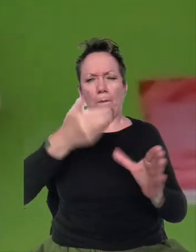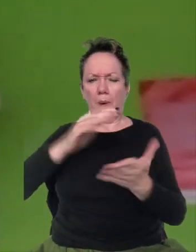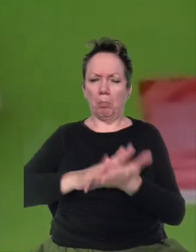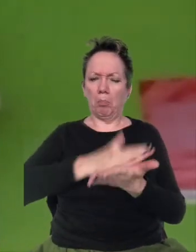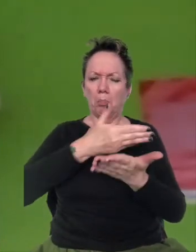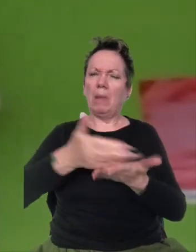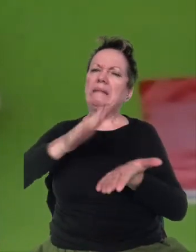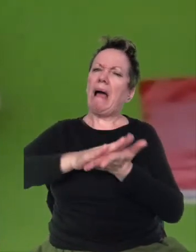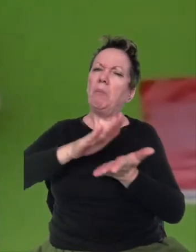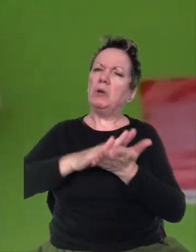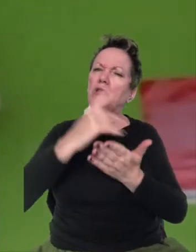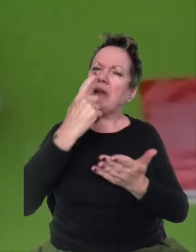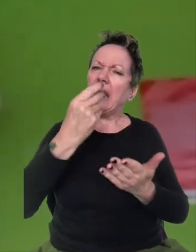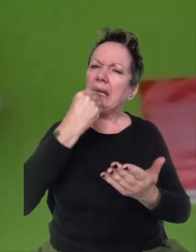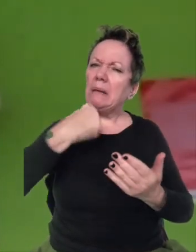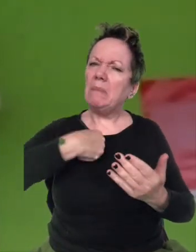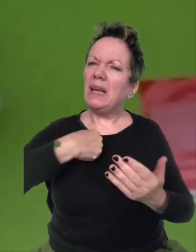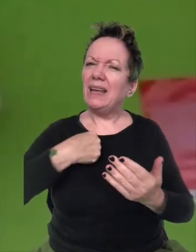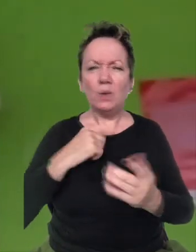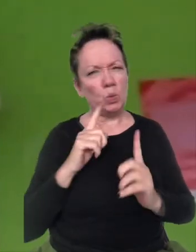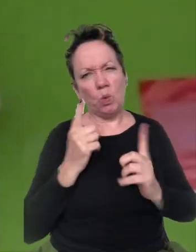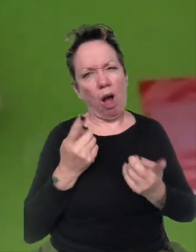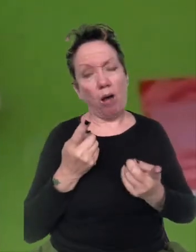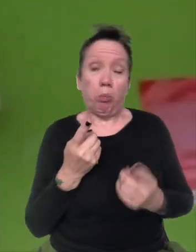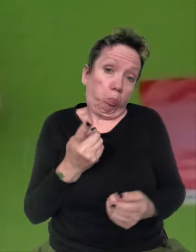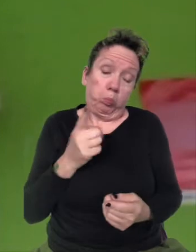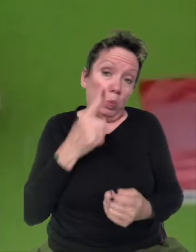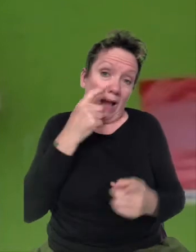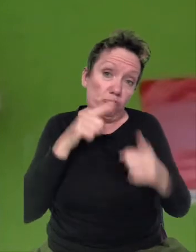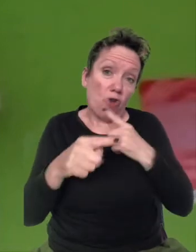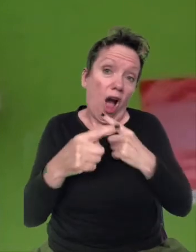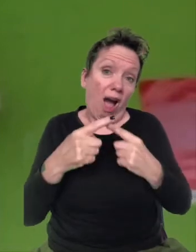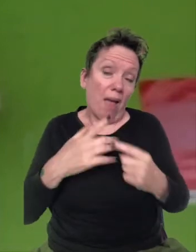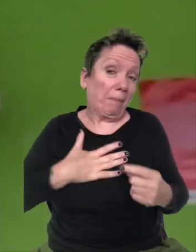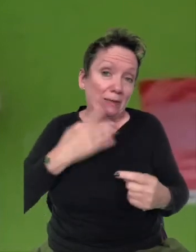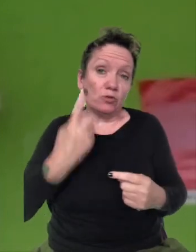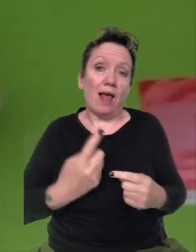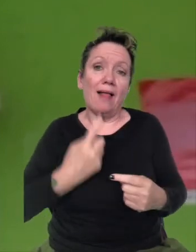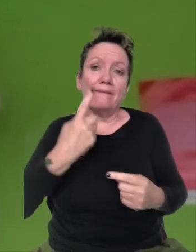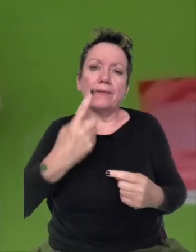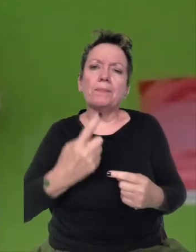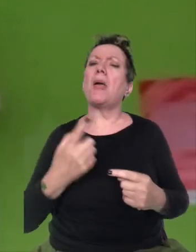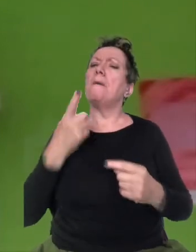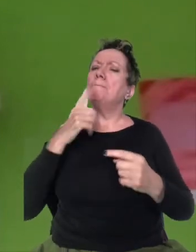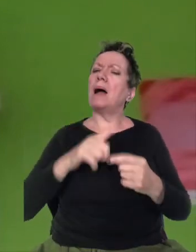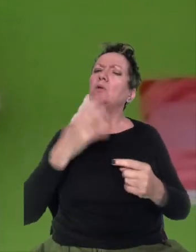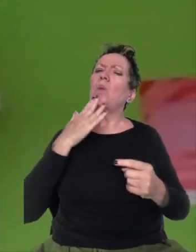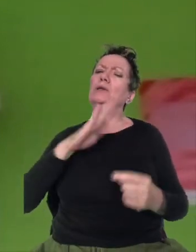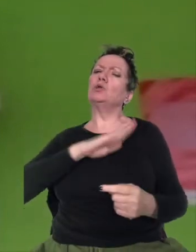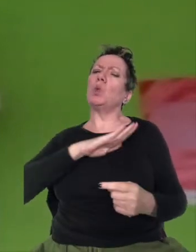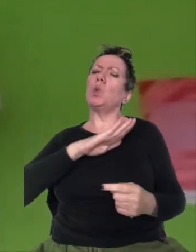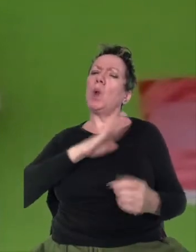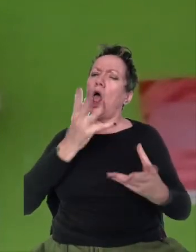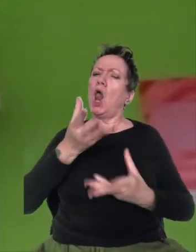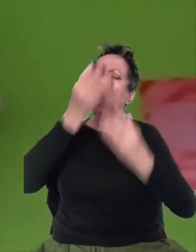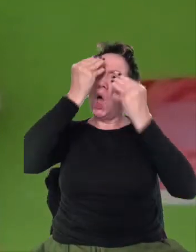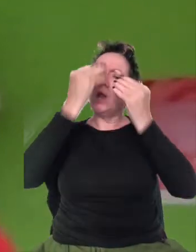You are going to try in GCSE chemistry textbooks. Mayonnaise is used as a standard example of emotion.